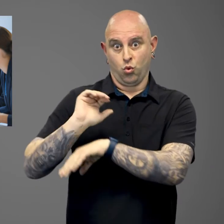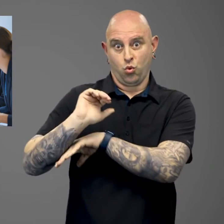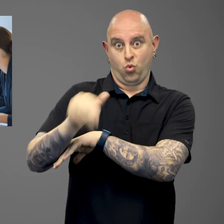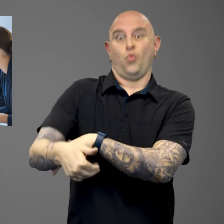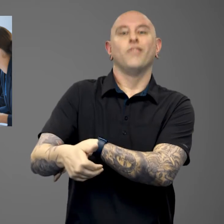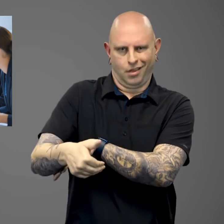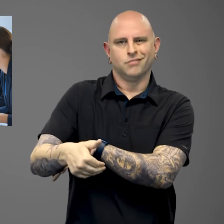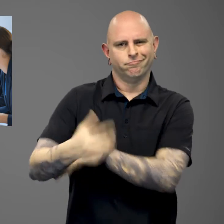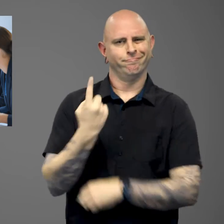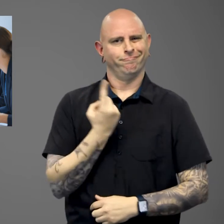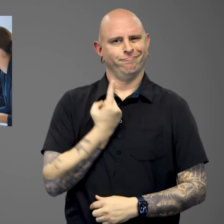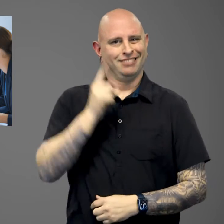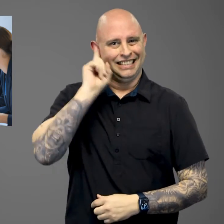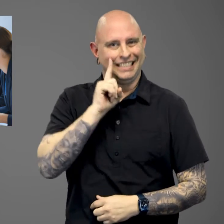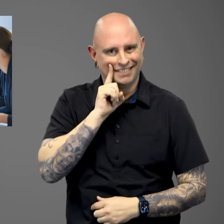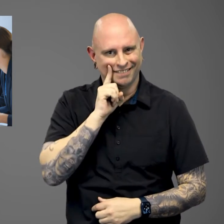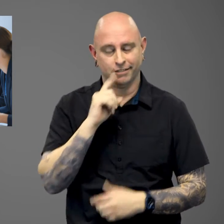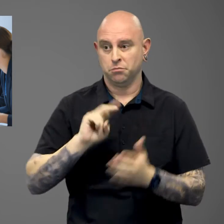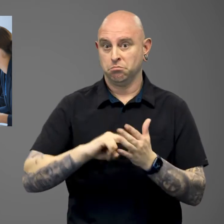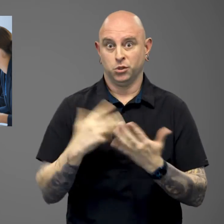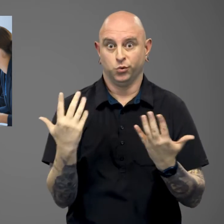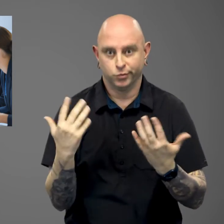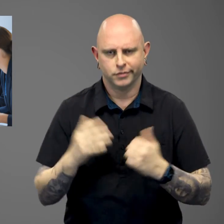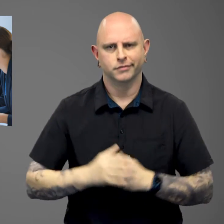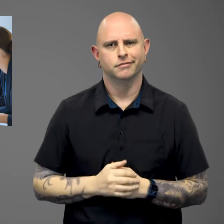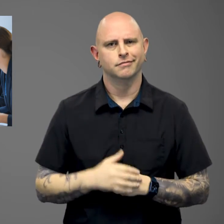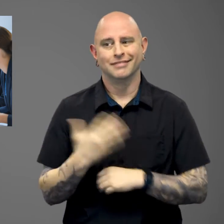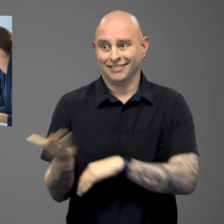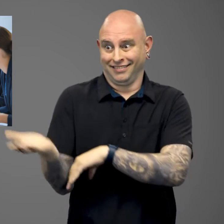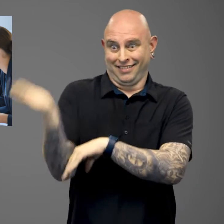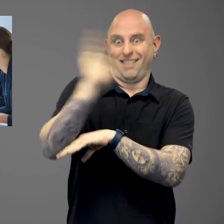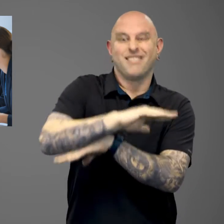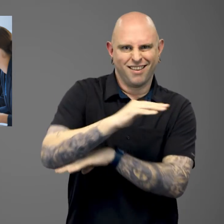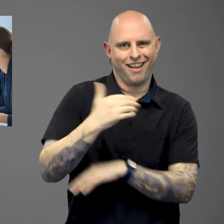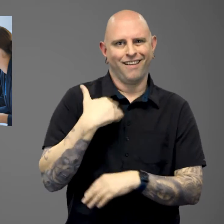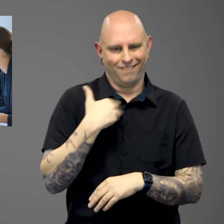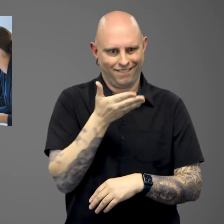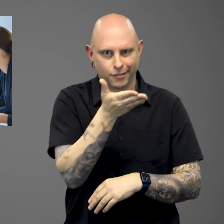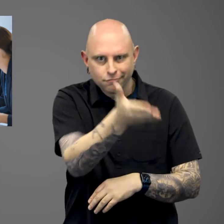Since I'm the only Deaf employee on that particular shift